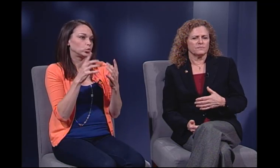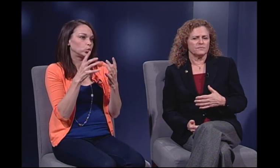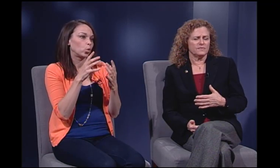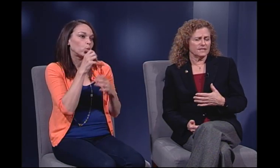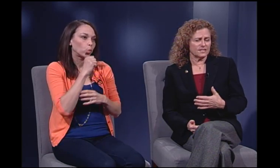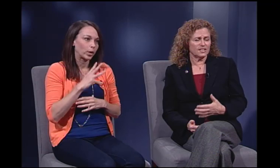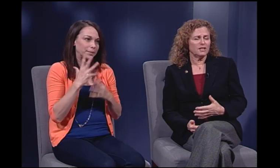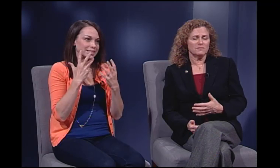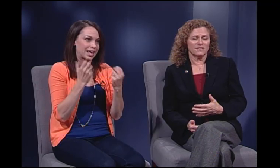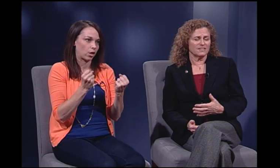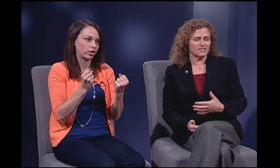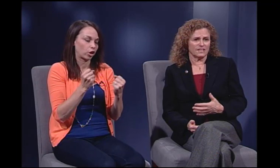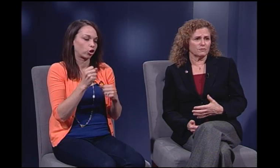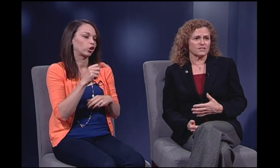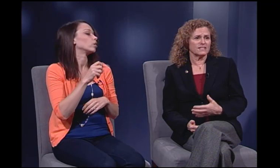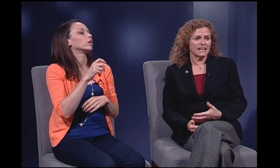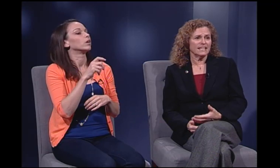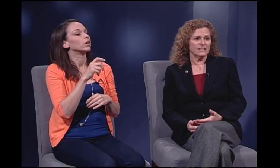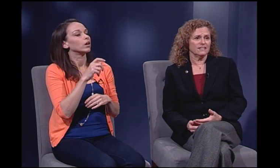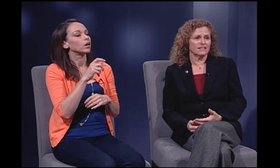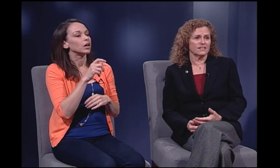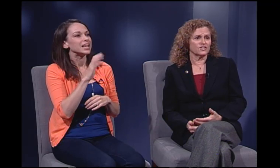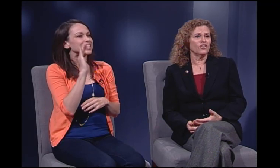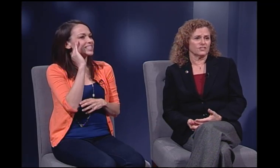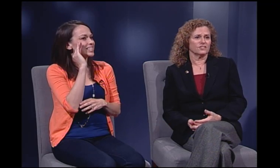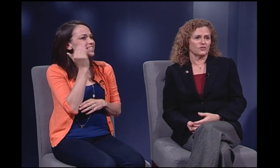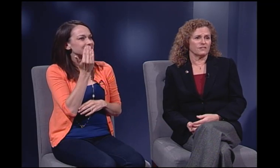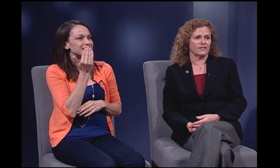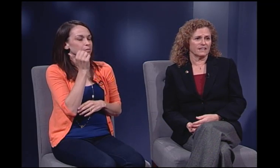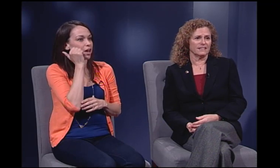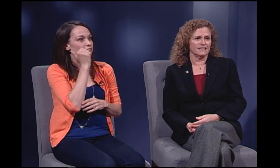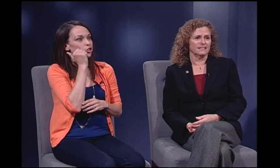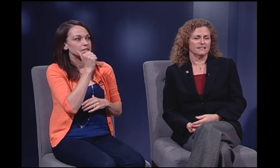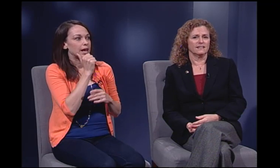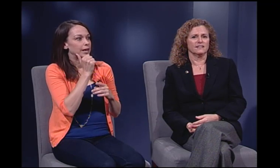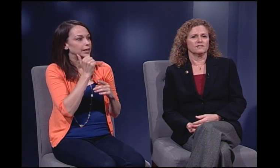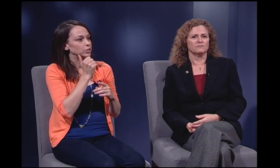It seemed that it was a daily assault quite frankly.